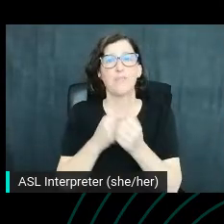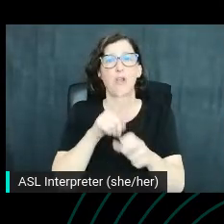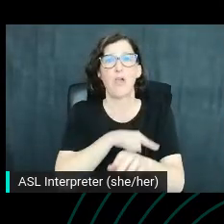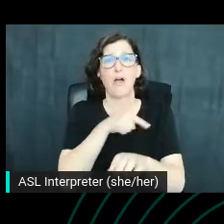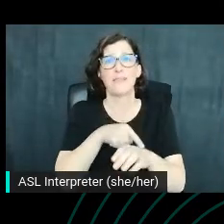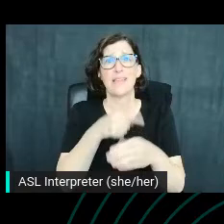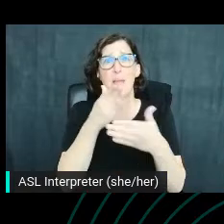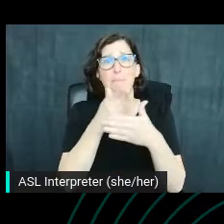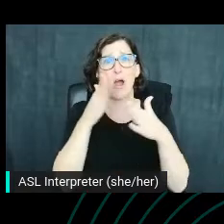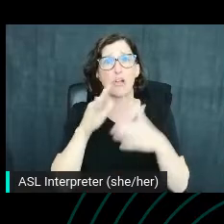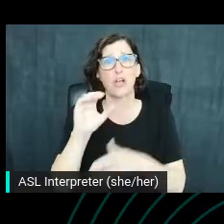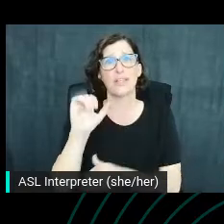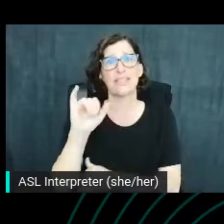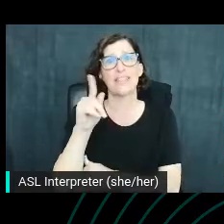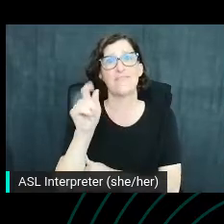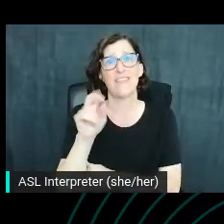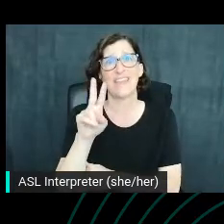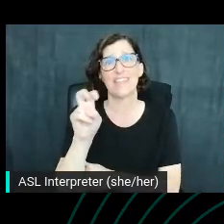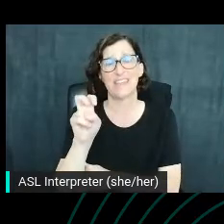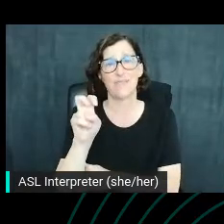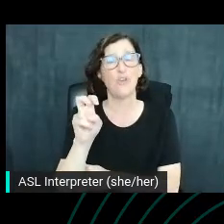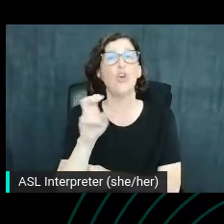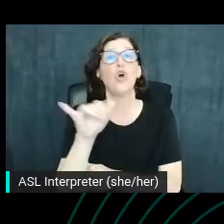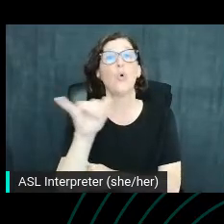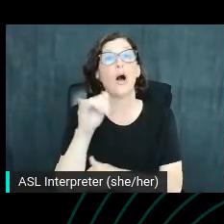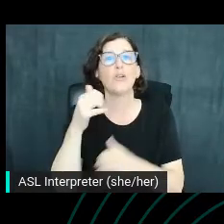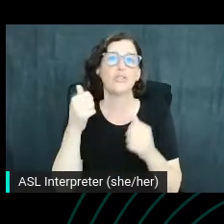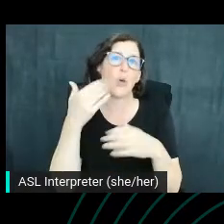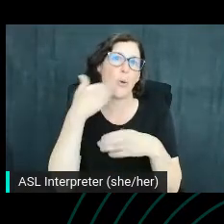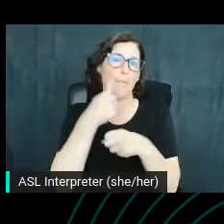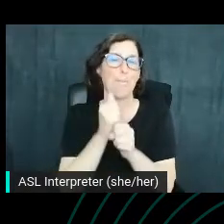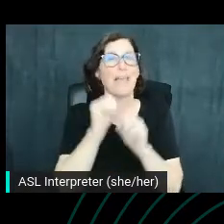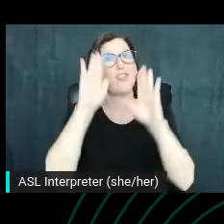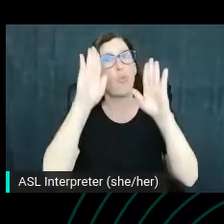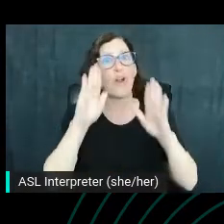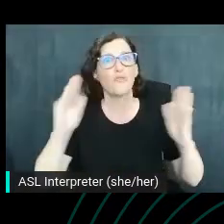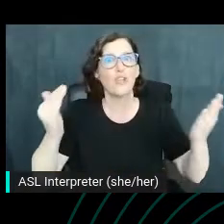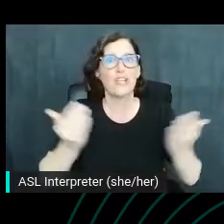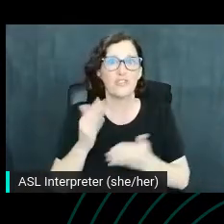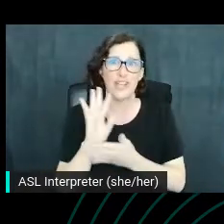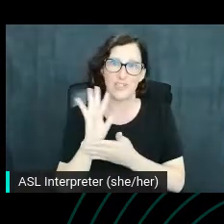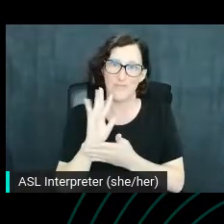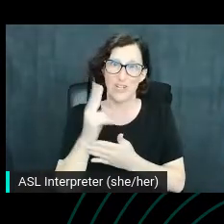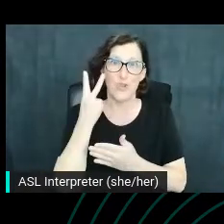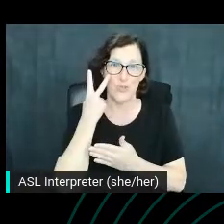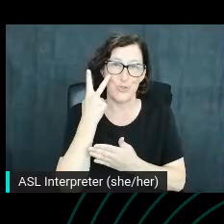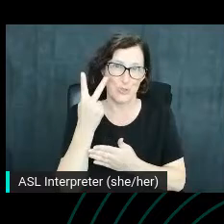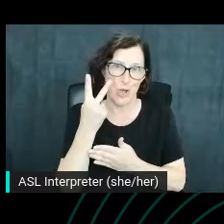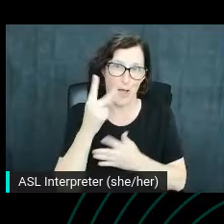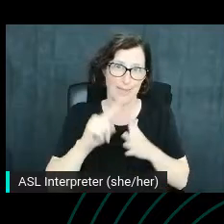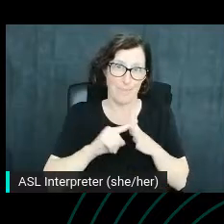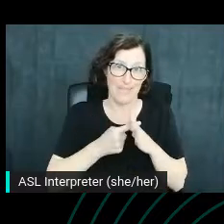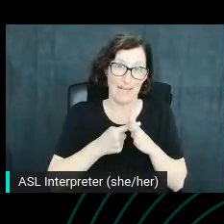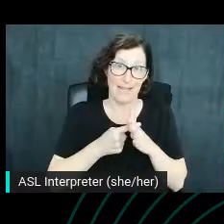who also produced that awesome intro video you saw at the beginning of the conference. There'll be no Q&A for this session.